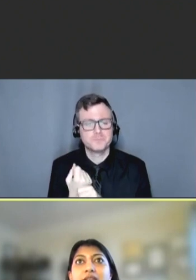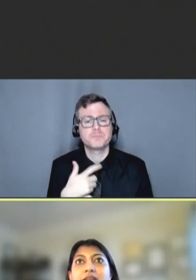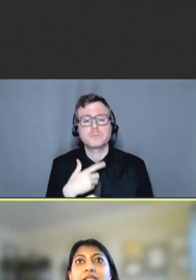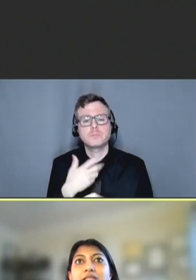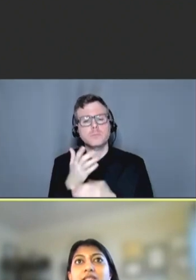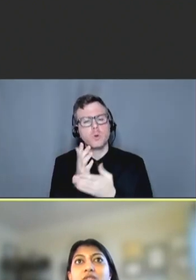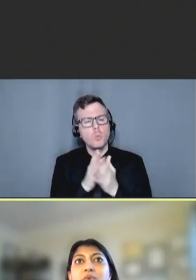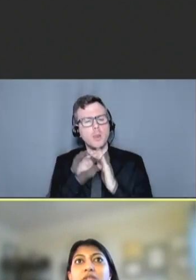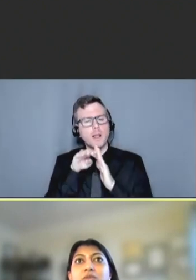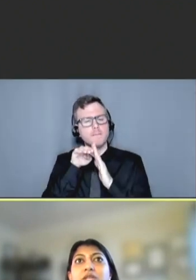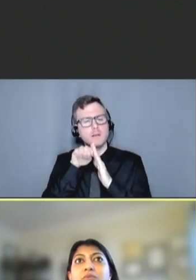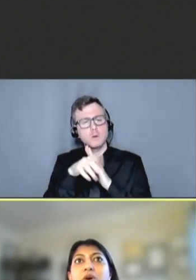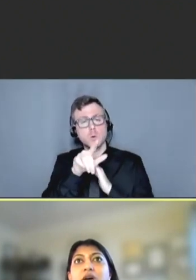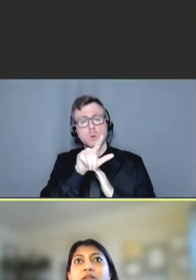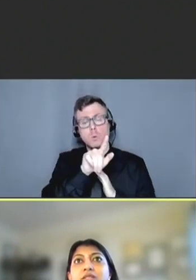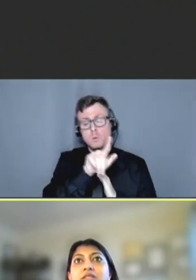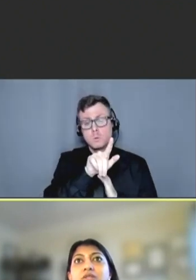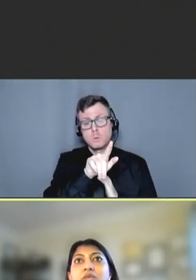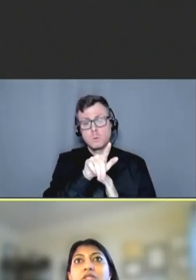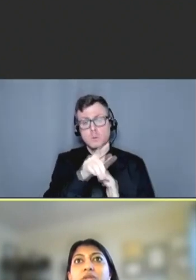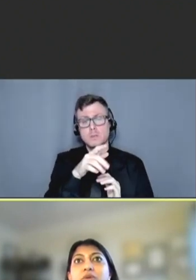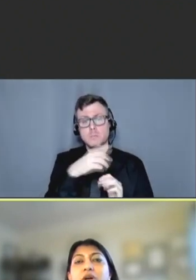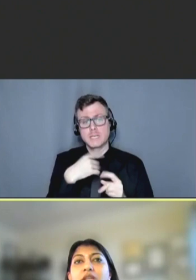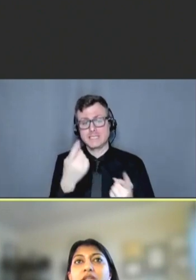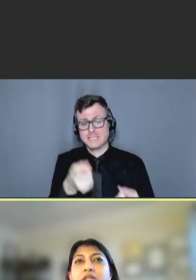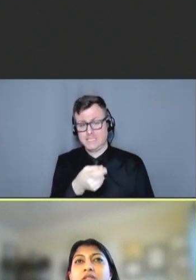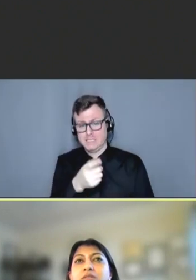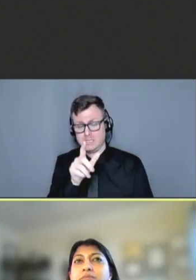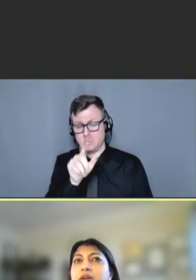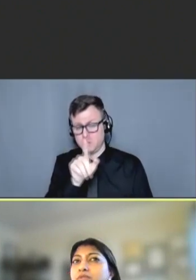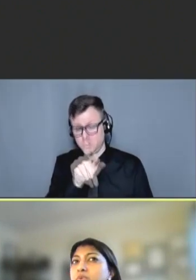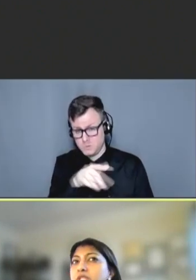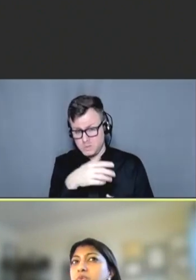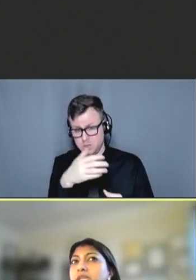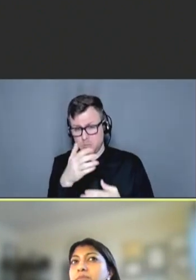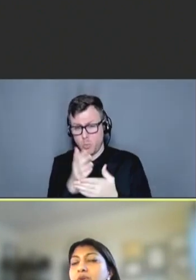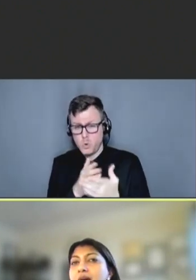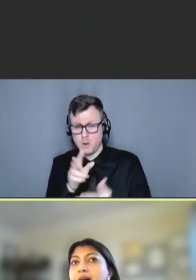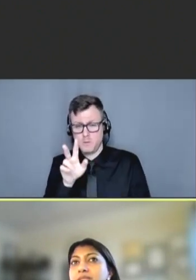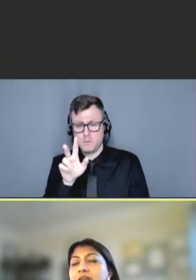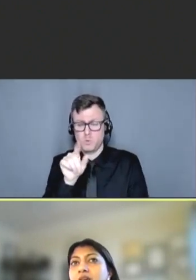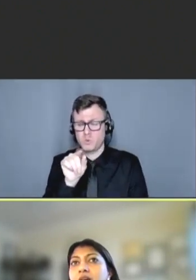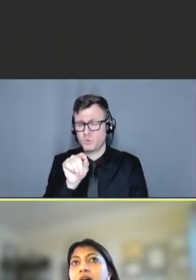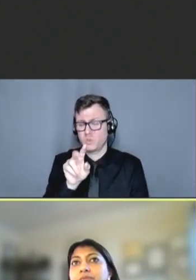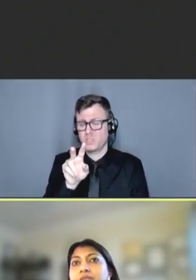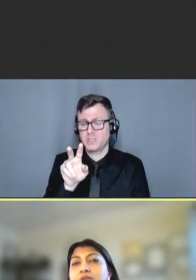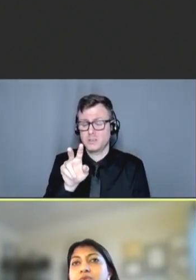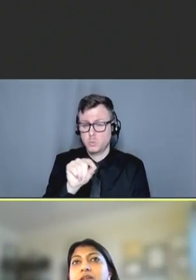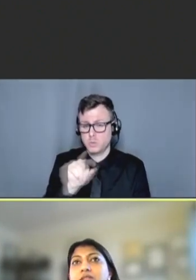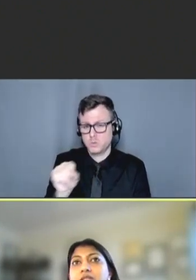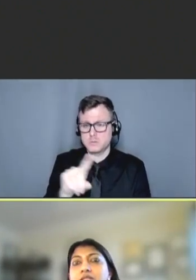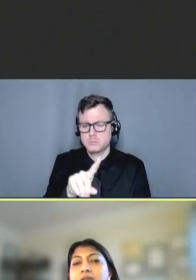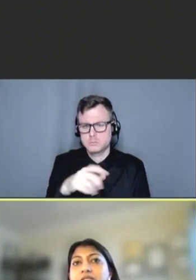at least in 2021 -- since 2021, and part of 2020, perhaps, that resulted in some of these